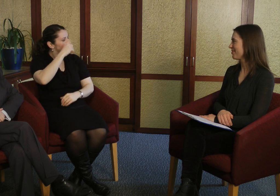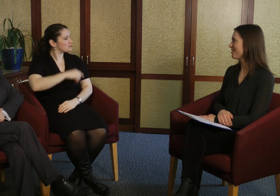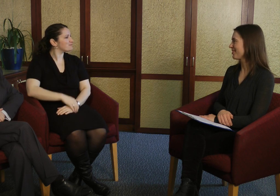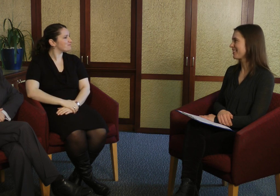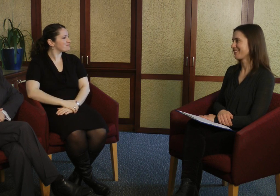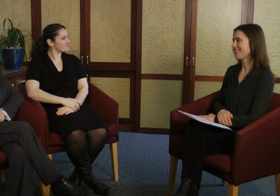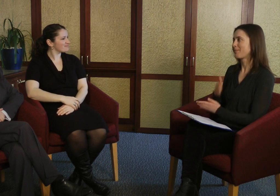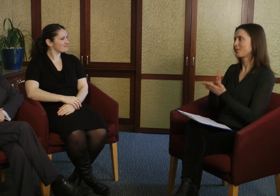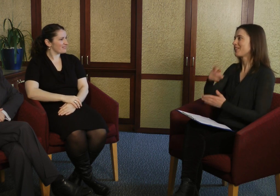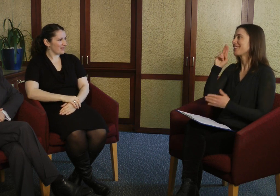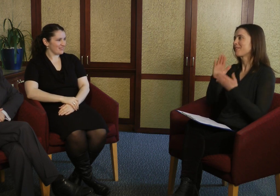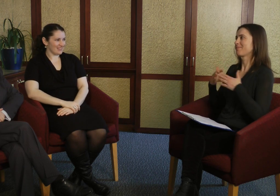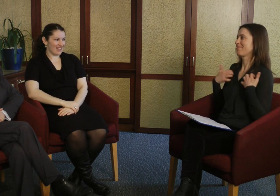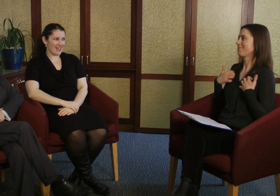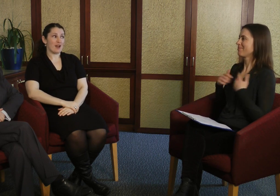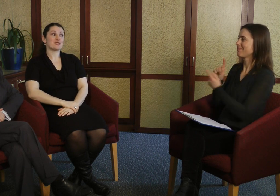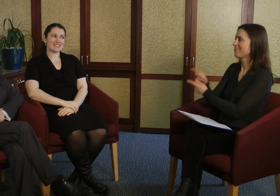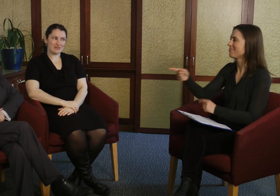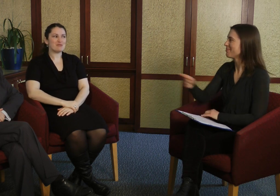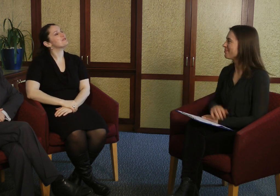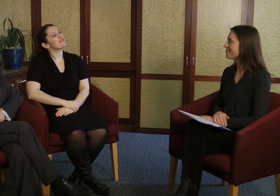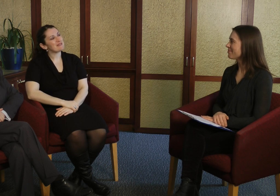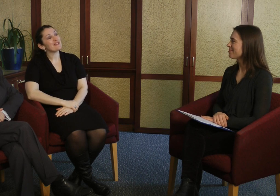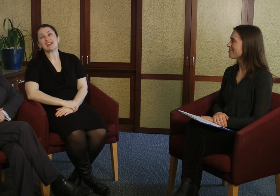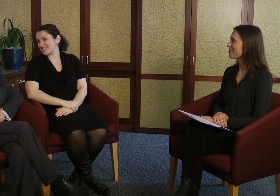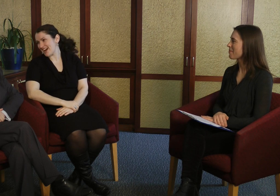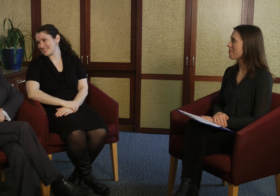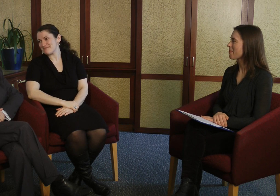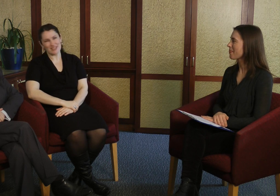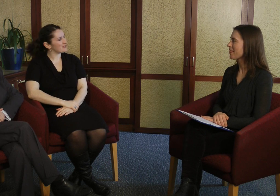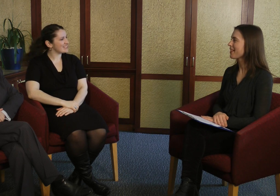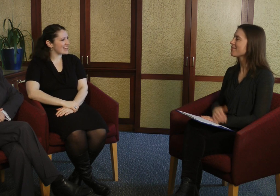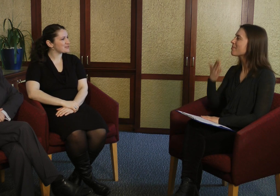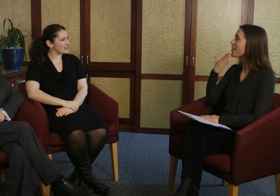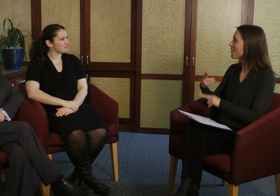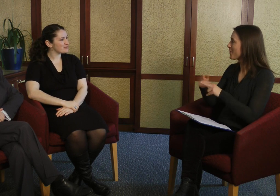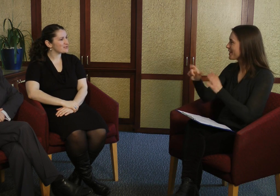N: And I'm sure the Deaf community will be very excited to meet you on the day as